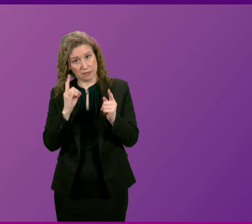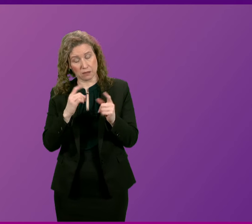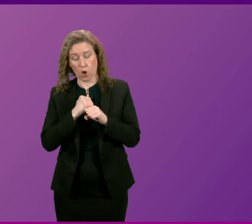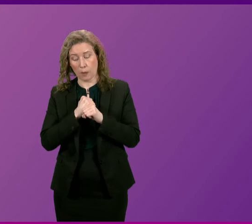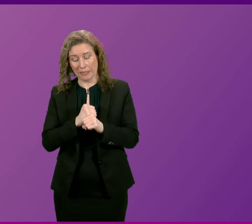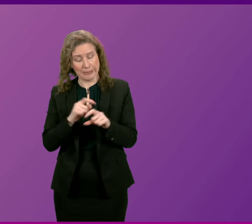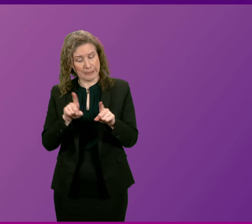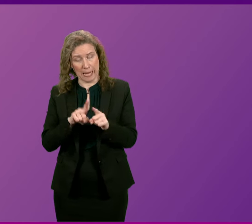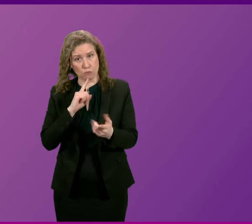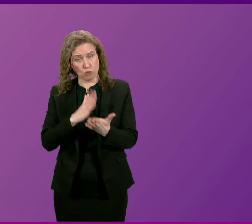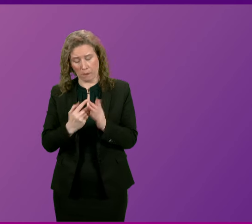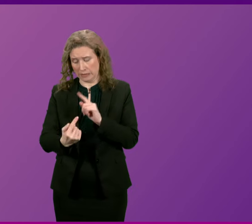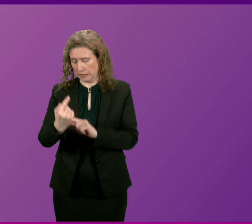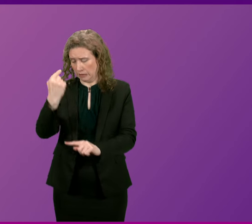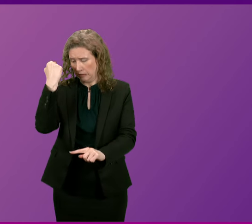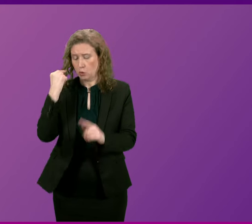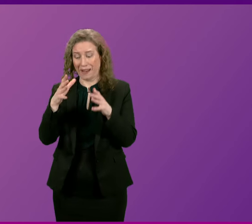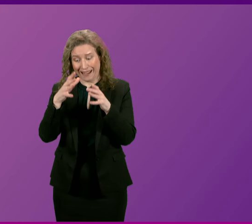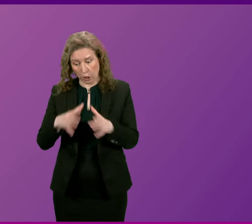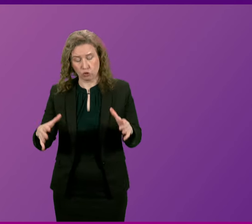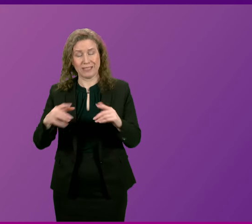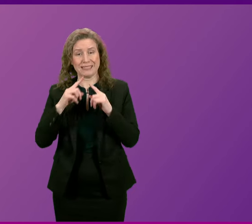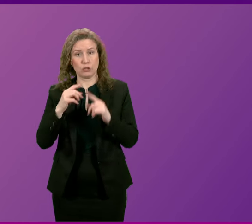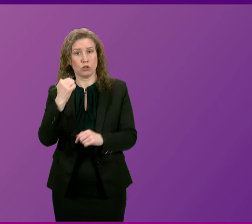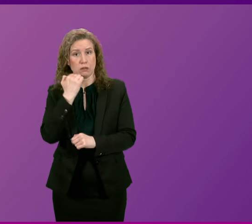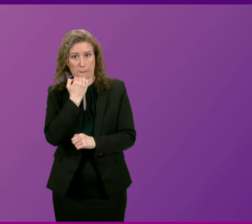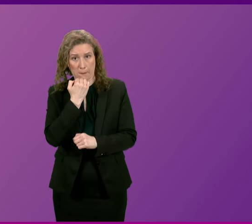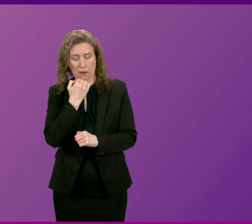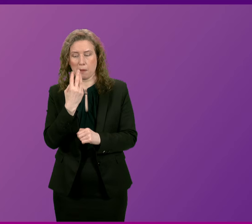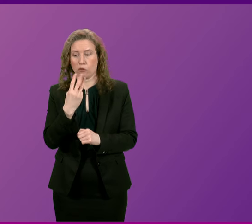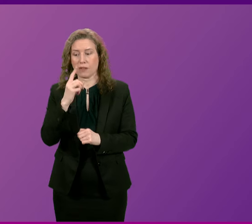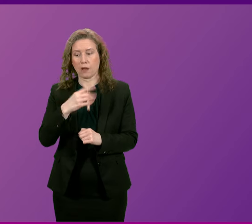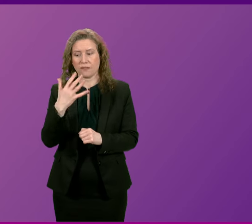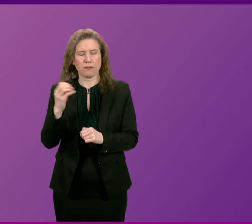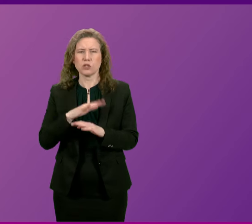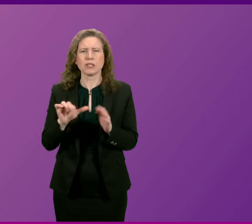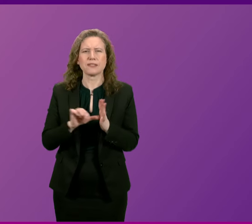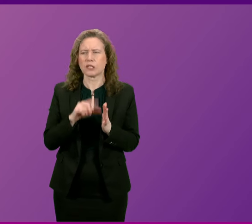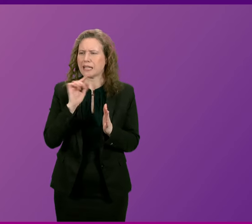the people of Scotland to increase teacher numbers by 3,500? It is not difficult to say yes or no. He